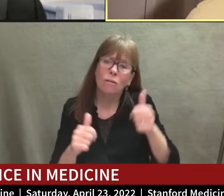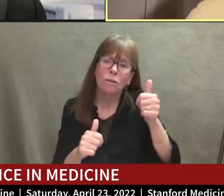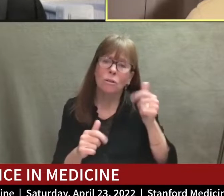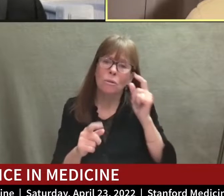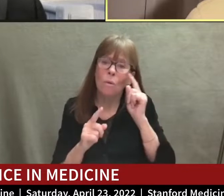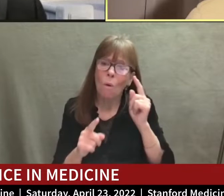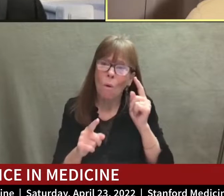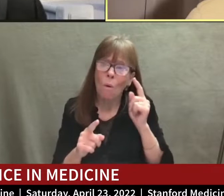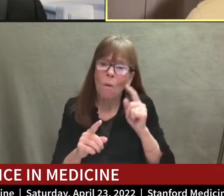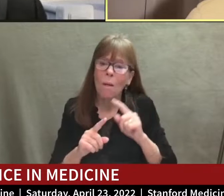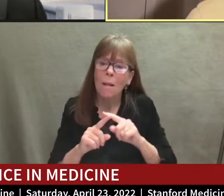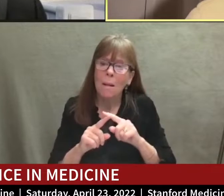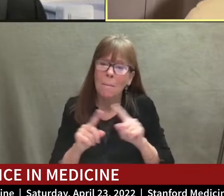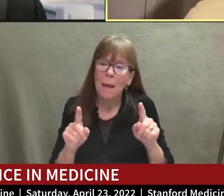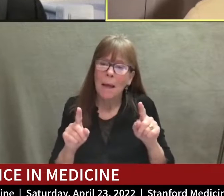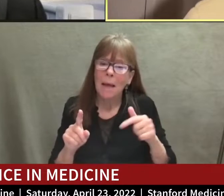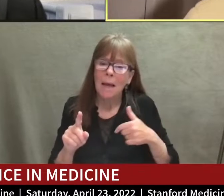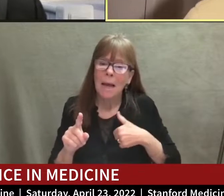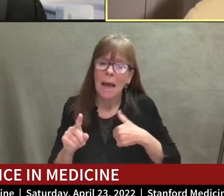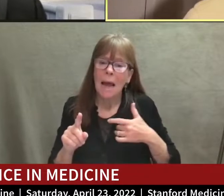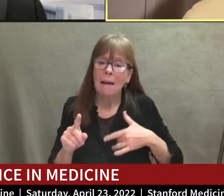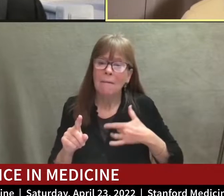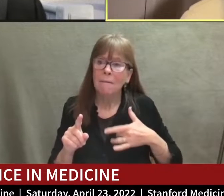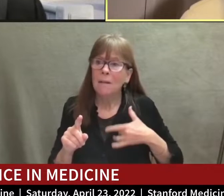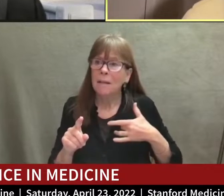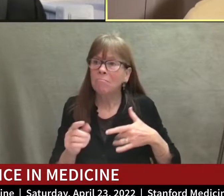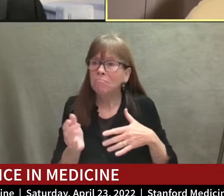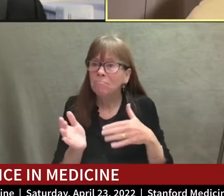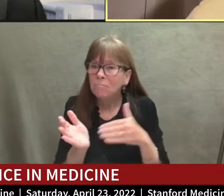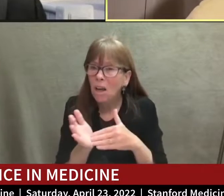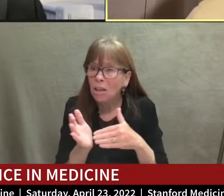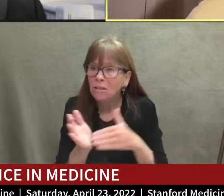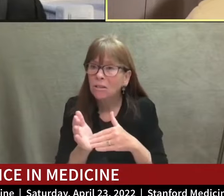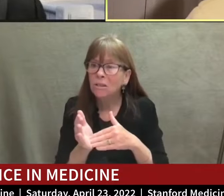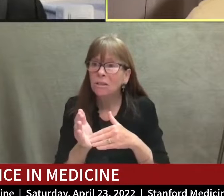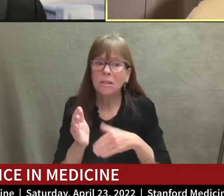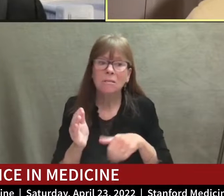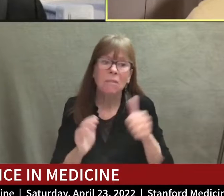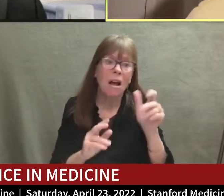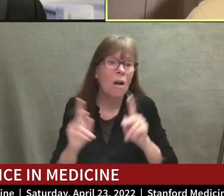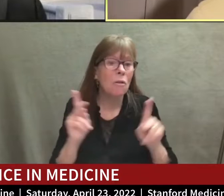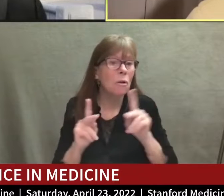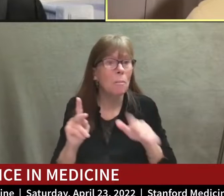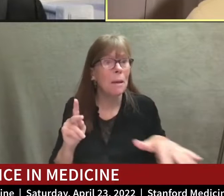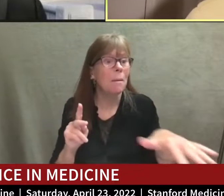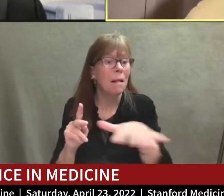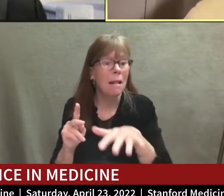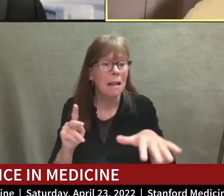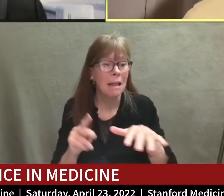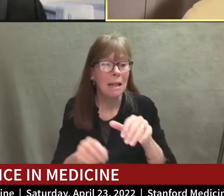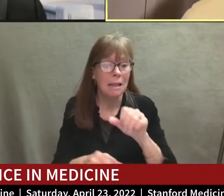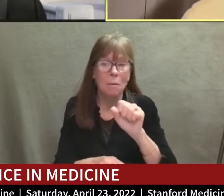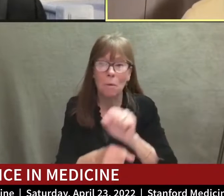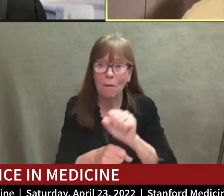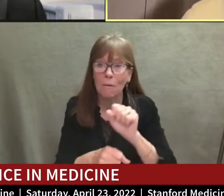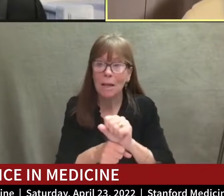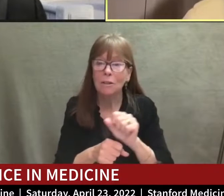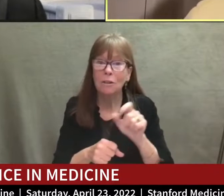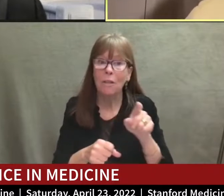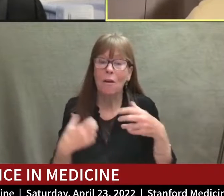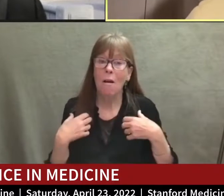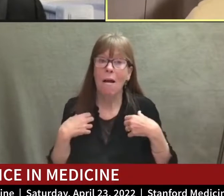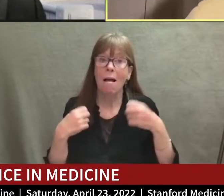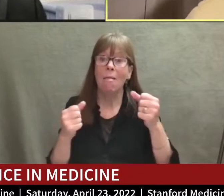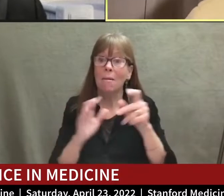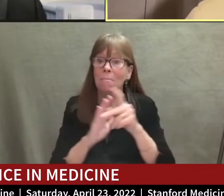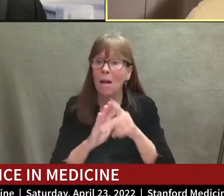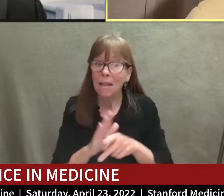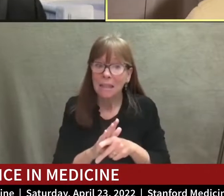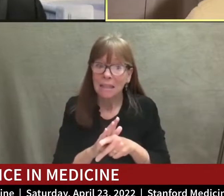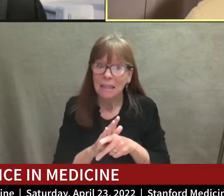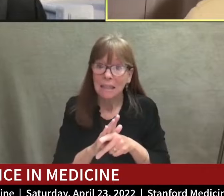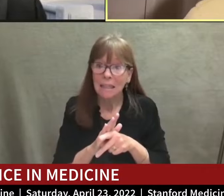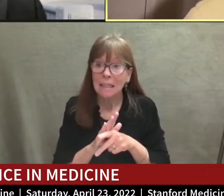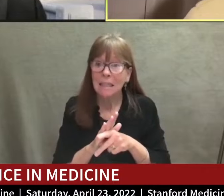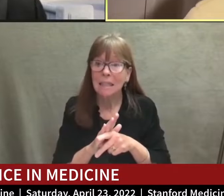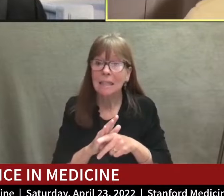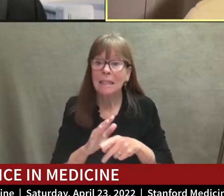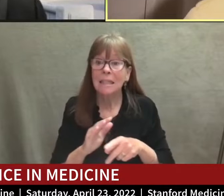I think doctors and other people in the health professions and health policy. We to rethink what